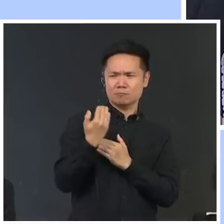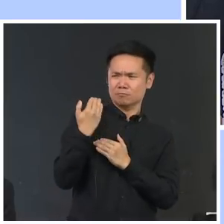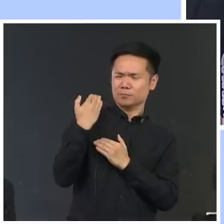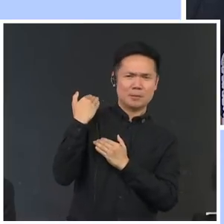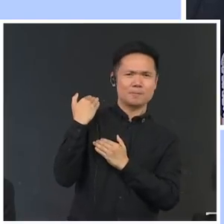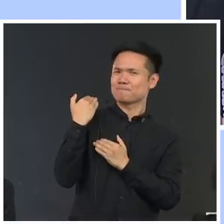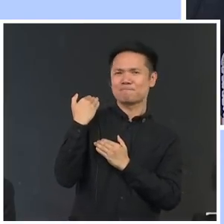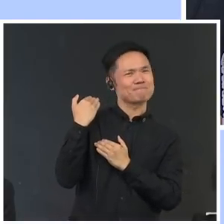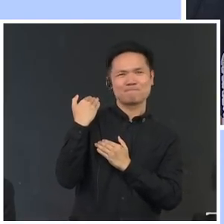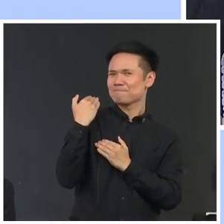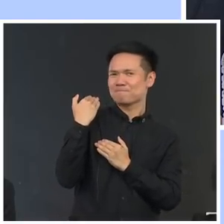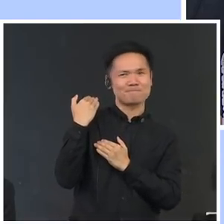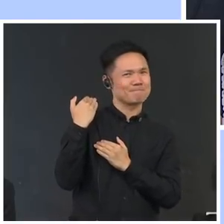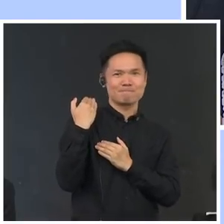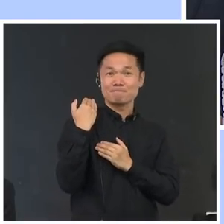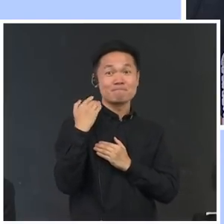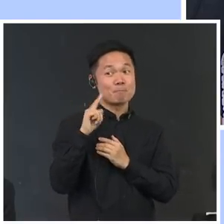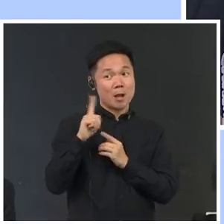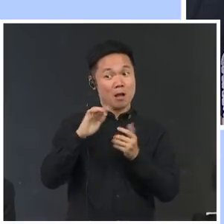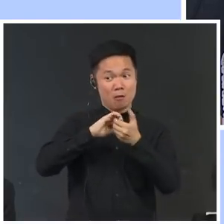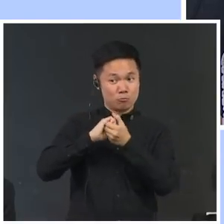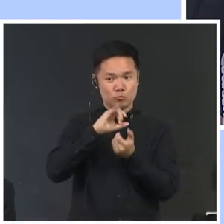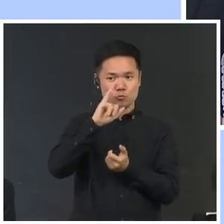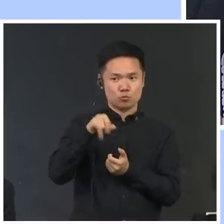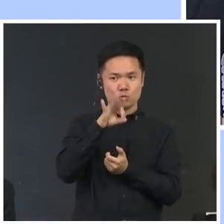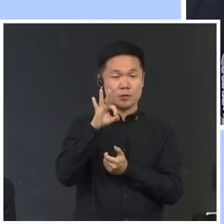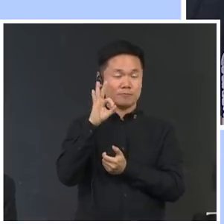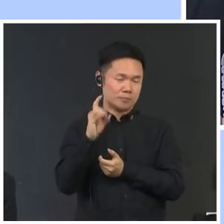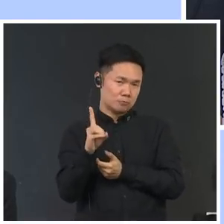The municipal governments acted towards the government and since then,